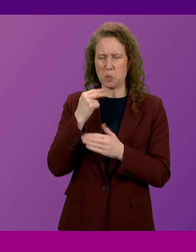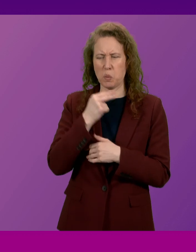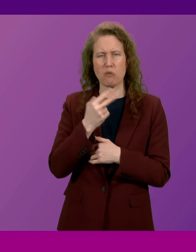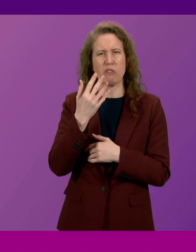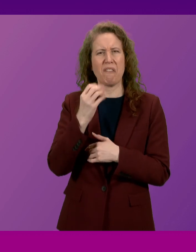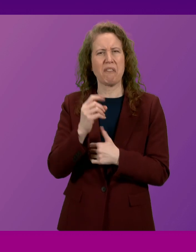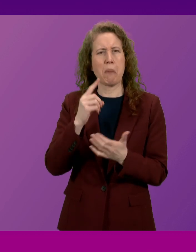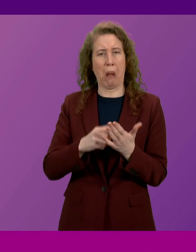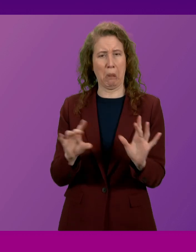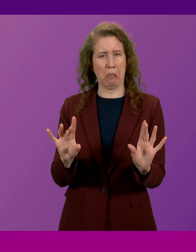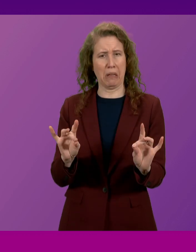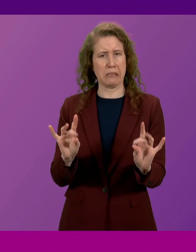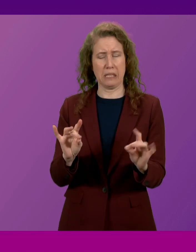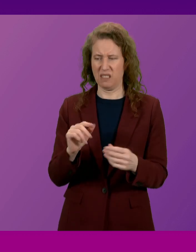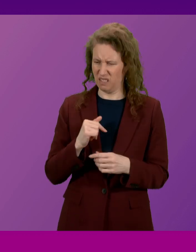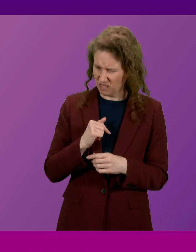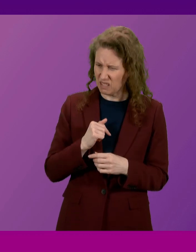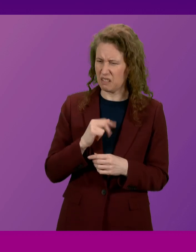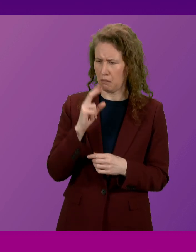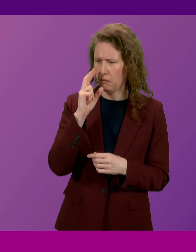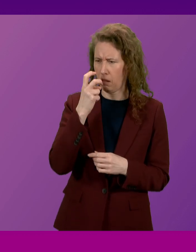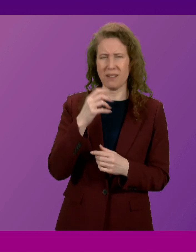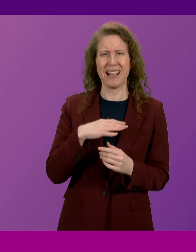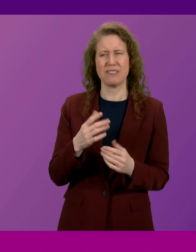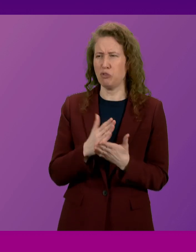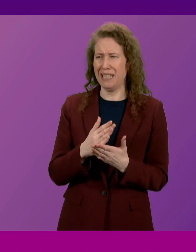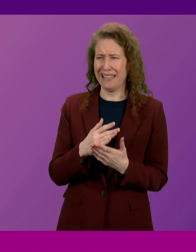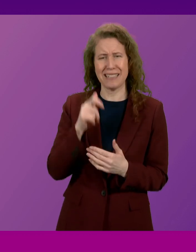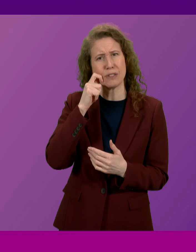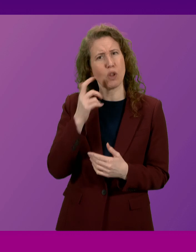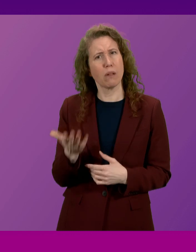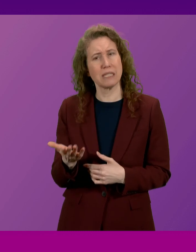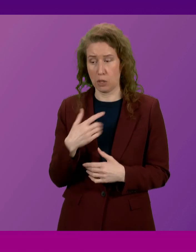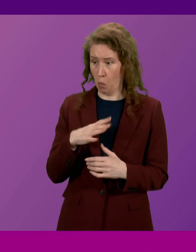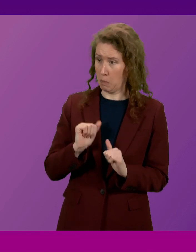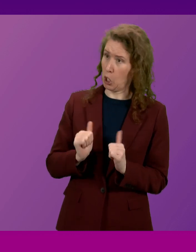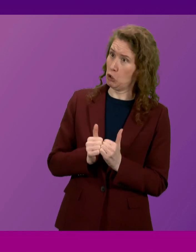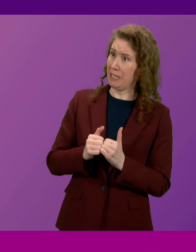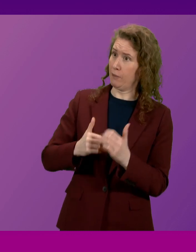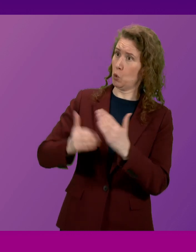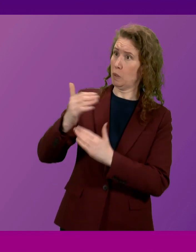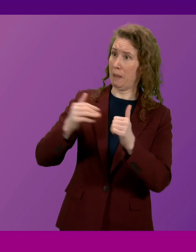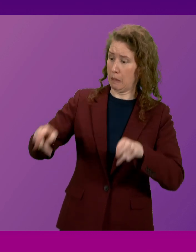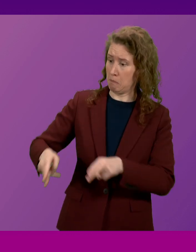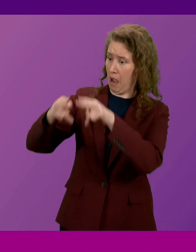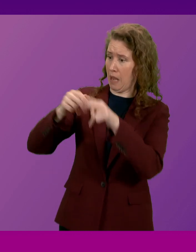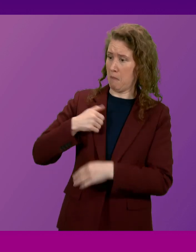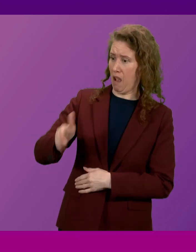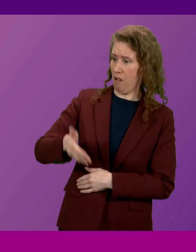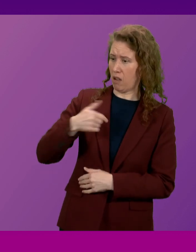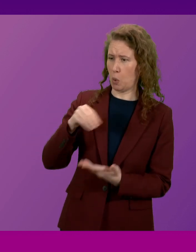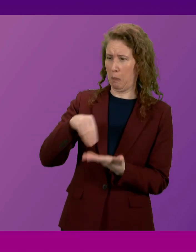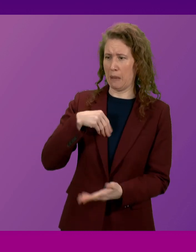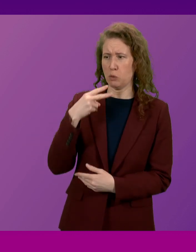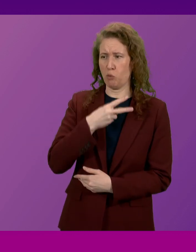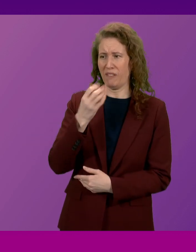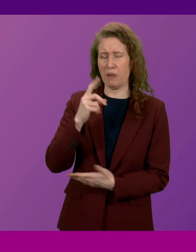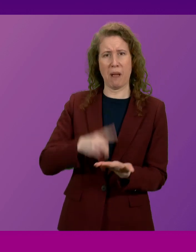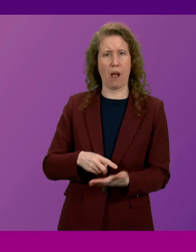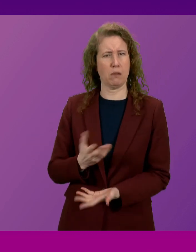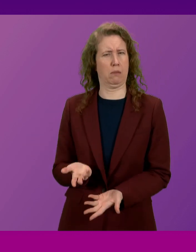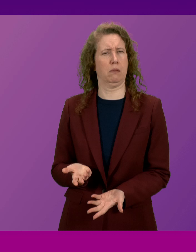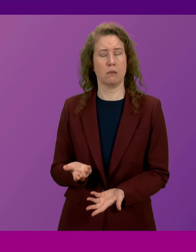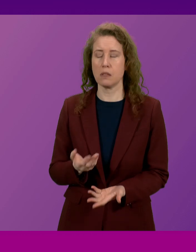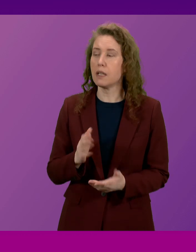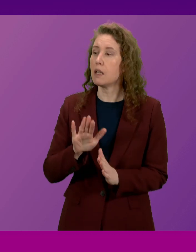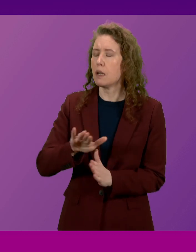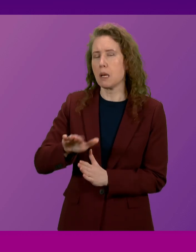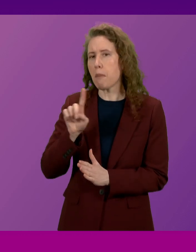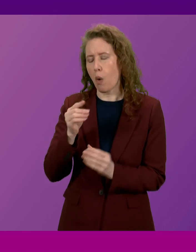their energy bill to agree to having a pylon in their back garden would consider it a cheap and